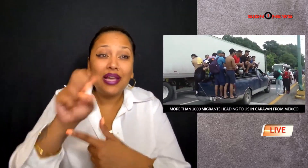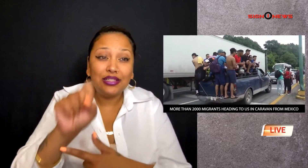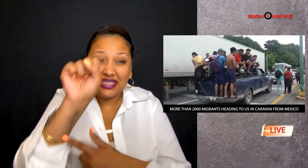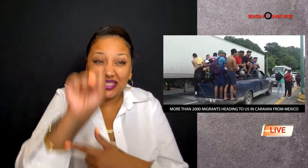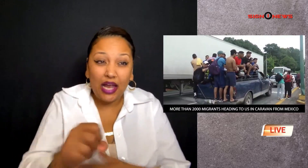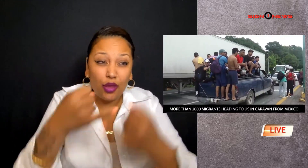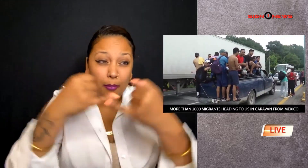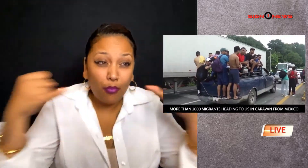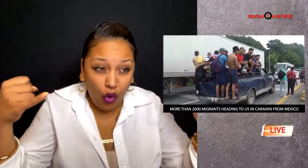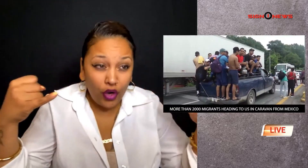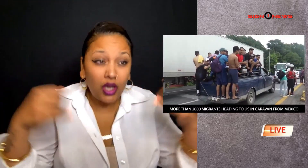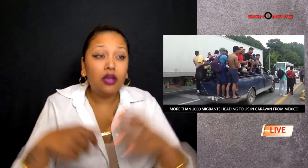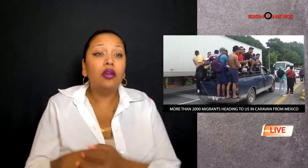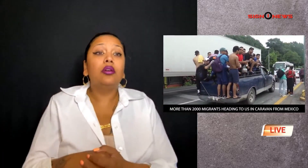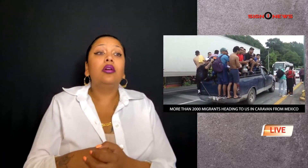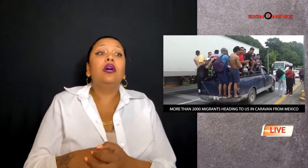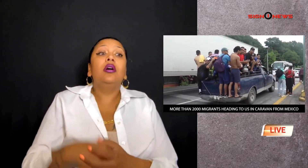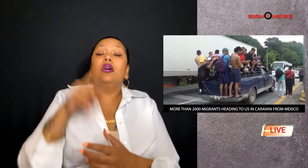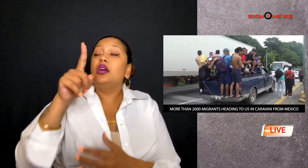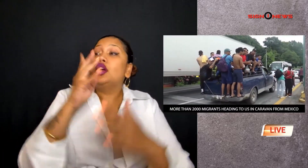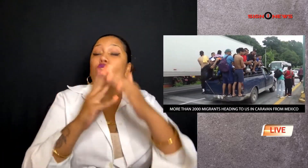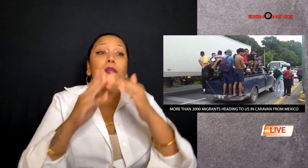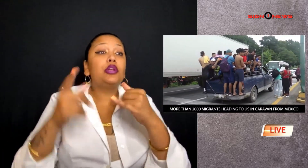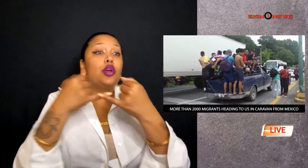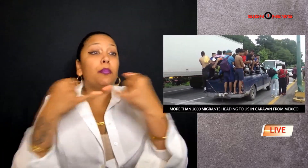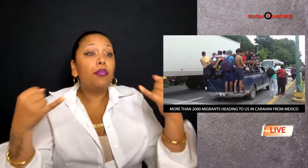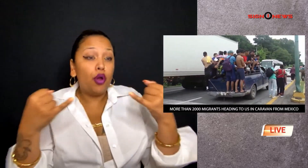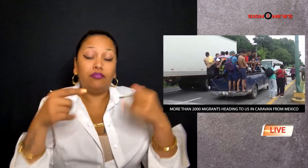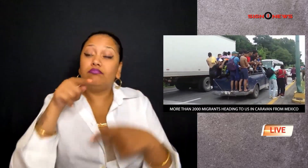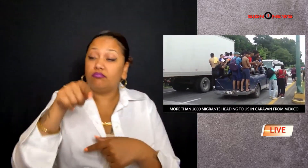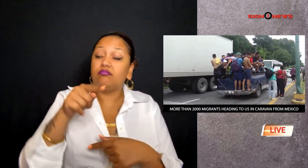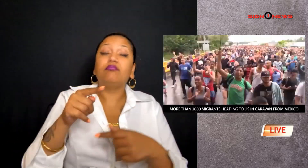it will take weeks before the group arrives at the US southern border